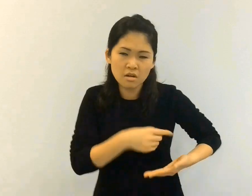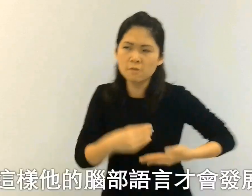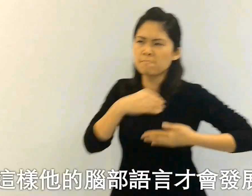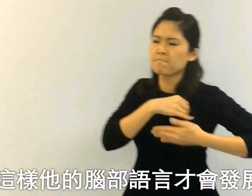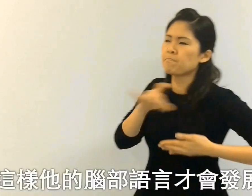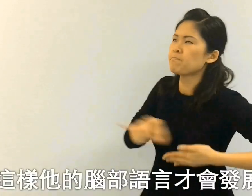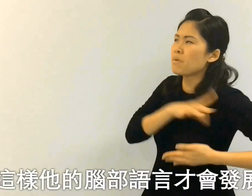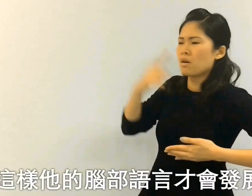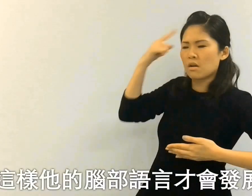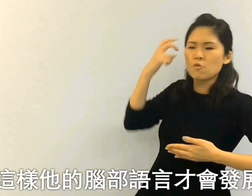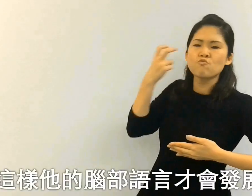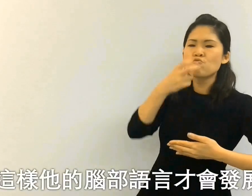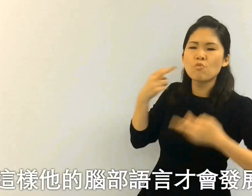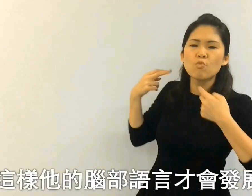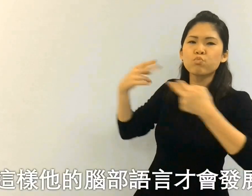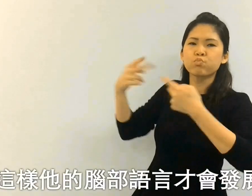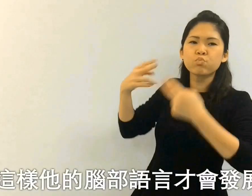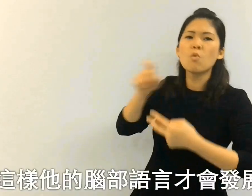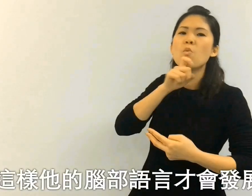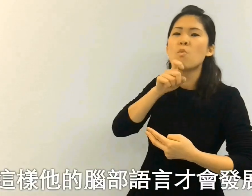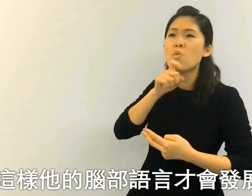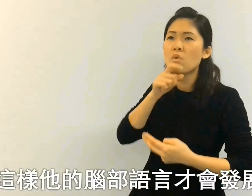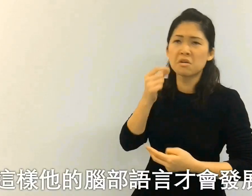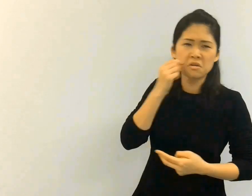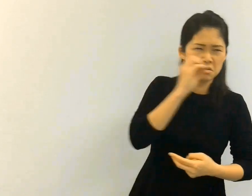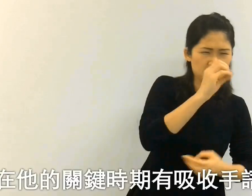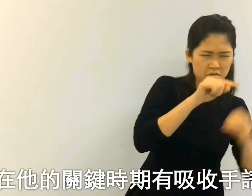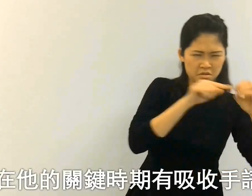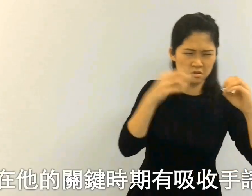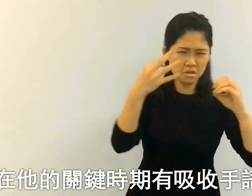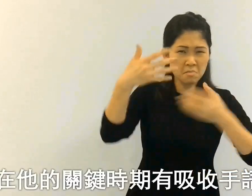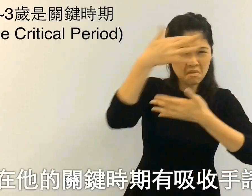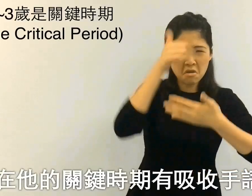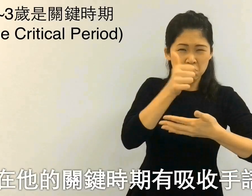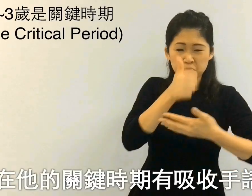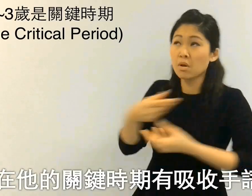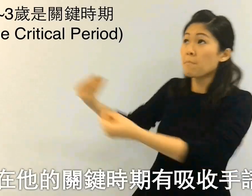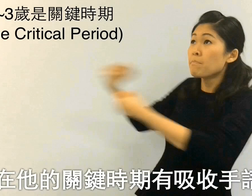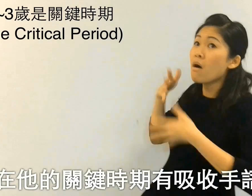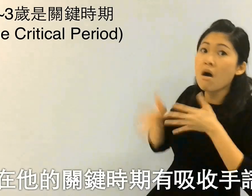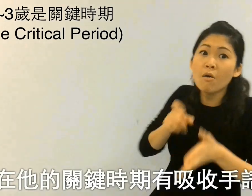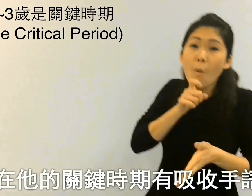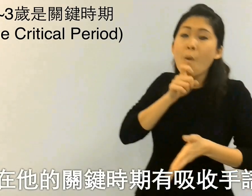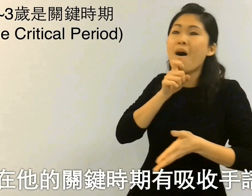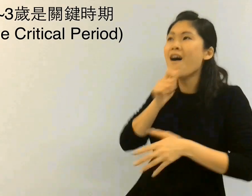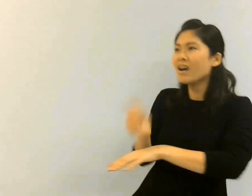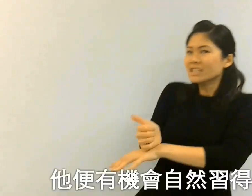Learning sign language early will enhance his linguistic development in his brain, as he can make use of this period to learn naturally.